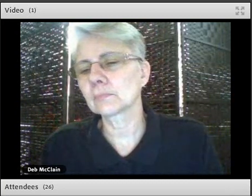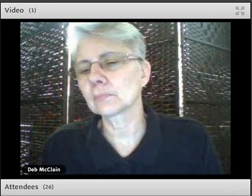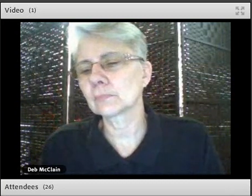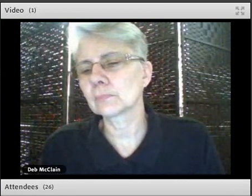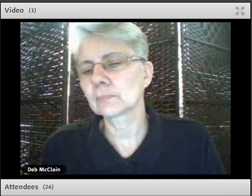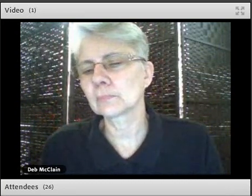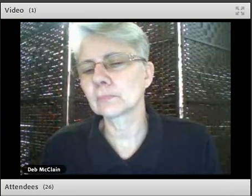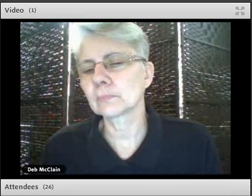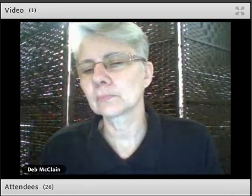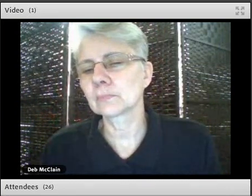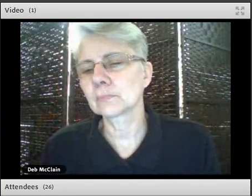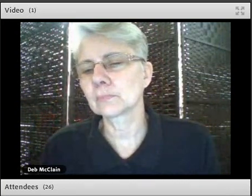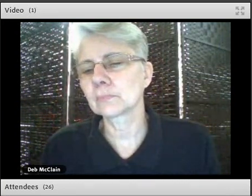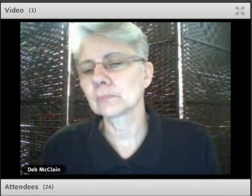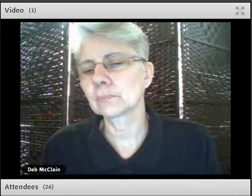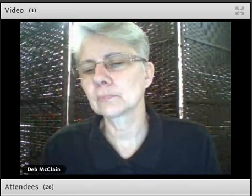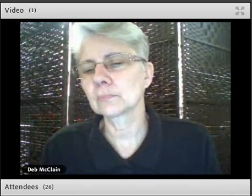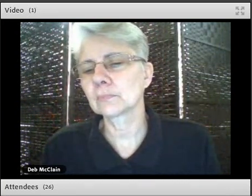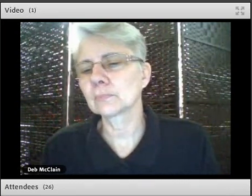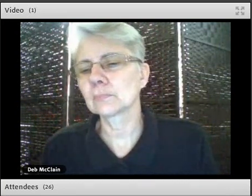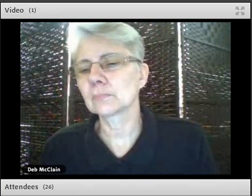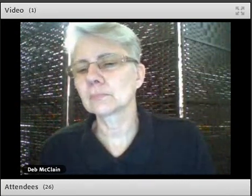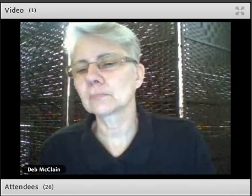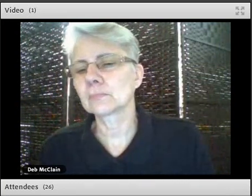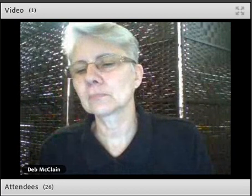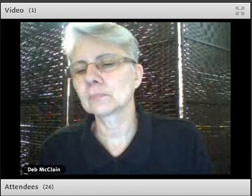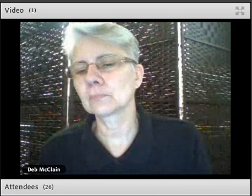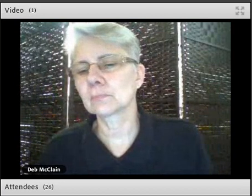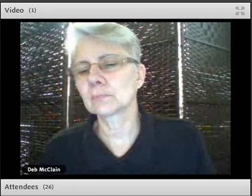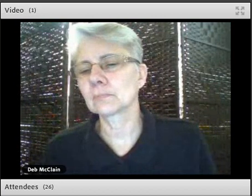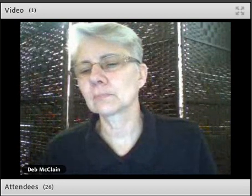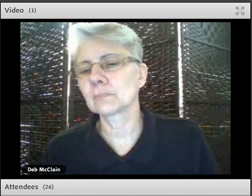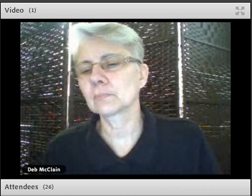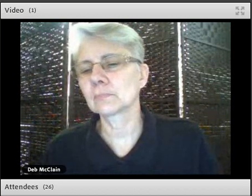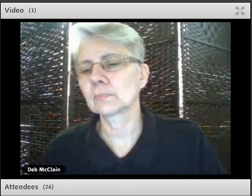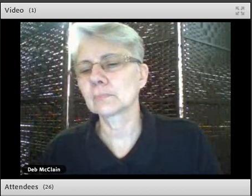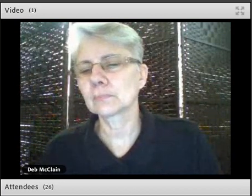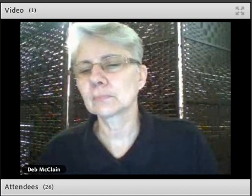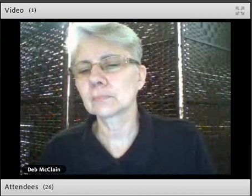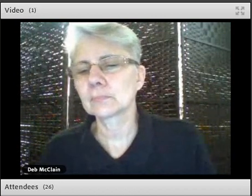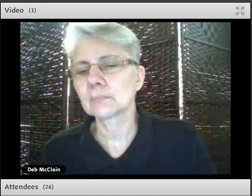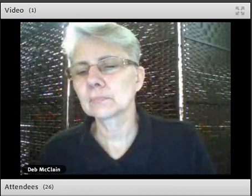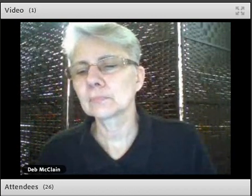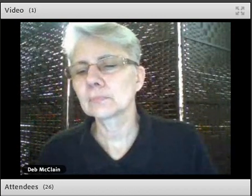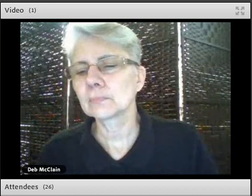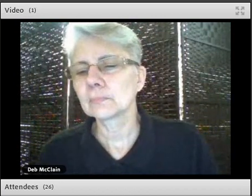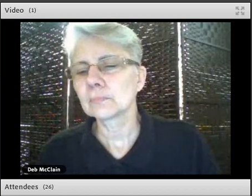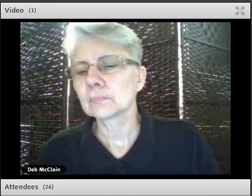So, Marilyn is asking, "For the content note, do we include cello player and piano player?"